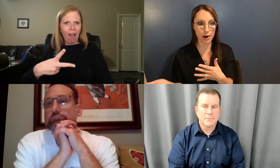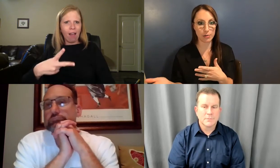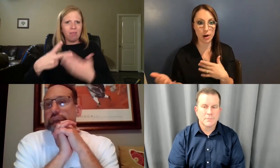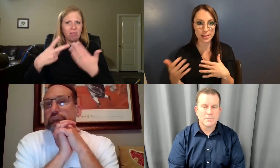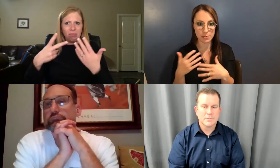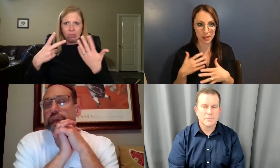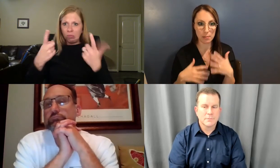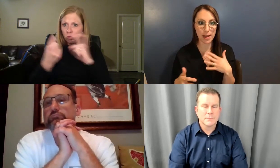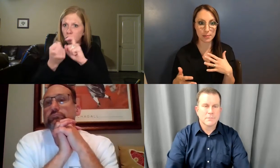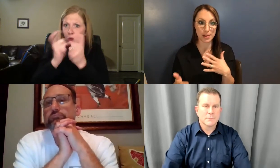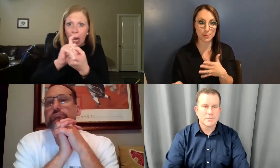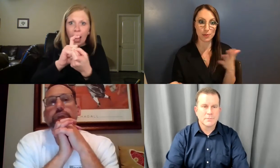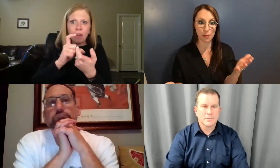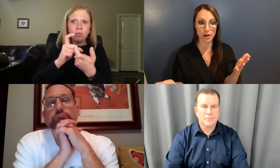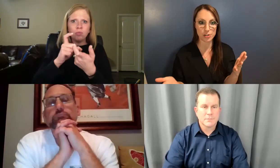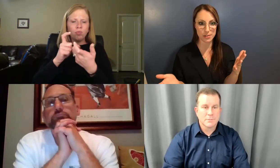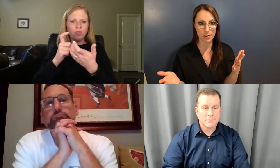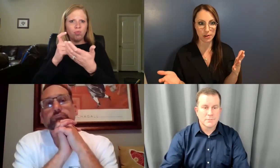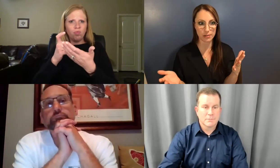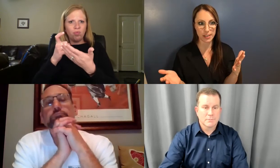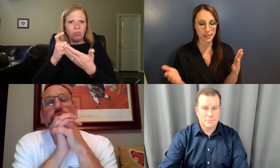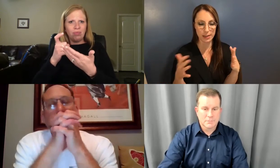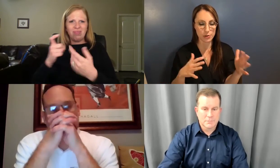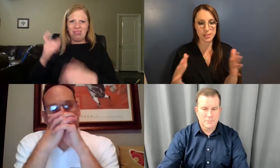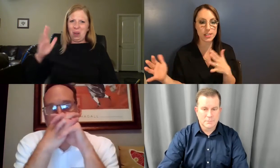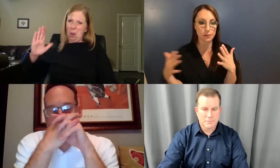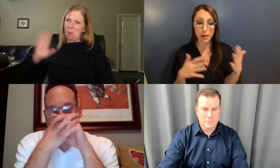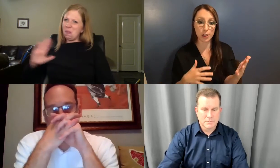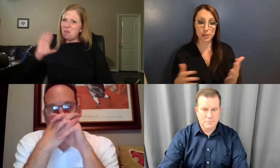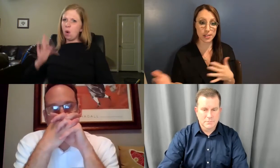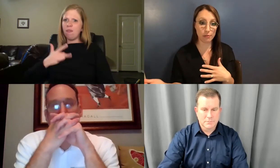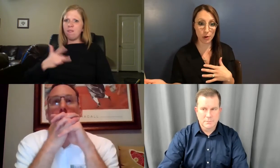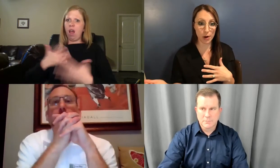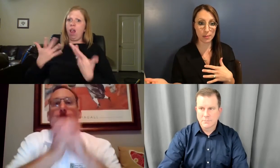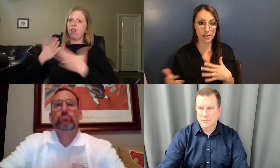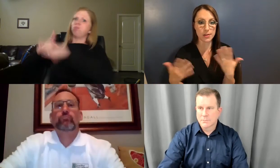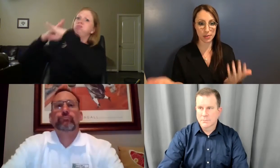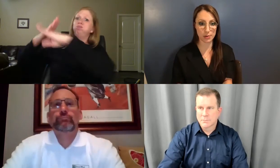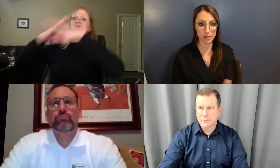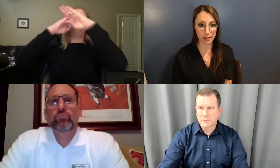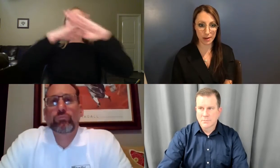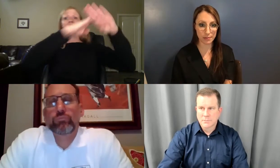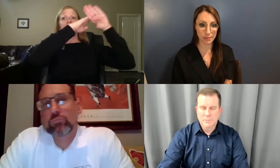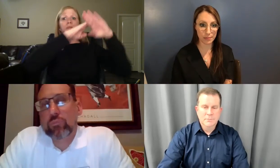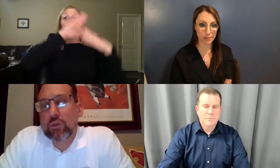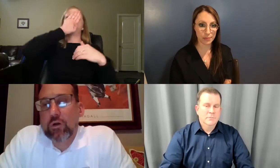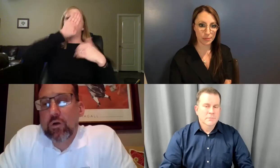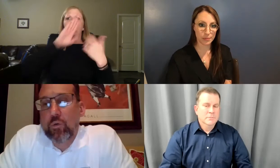are any rights being met because before it just felt like there was tons of barriers everywhere because everything was online.